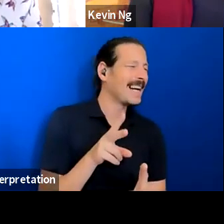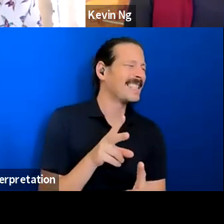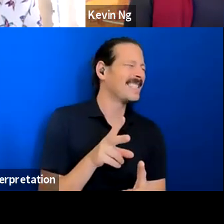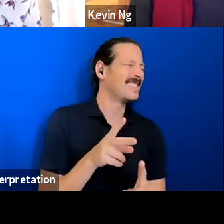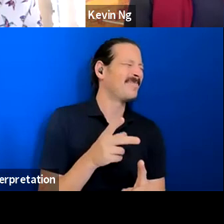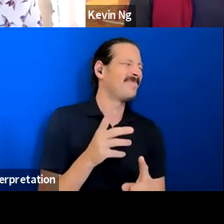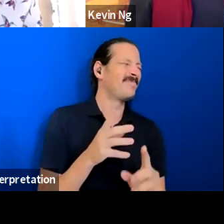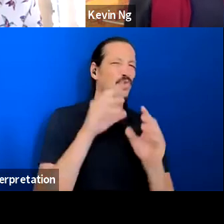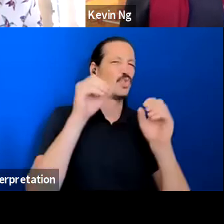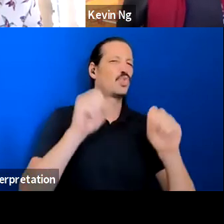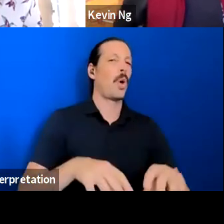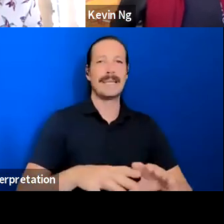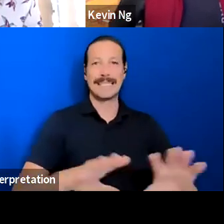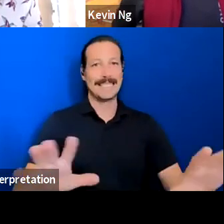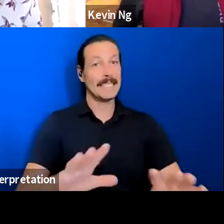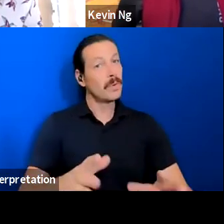And don't be discouraged if we don't use you this time